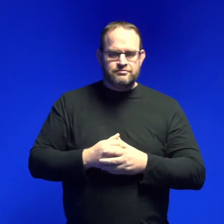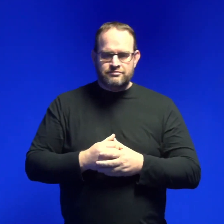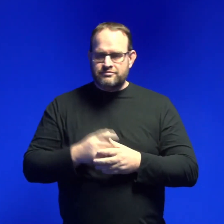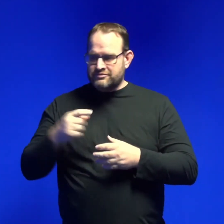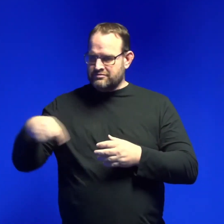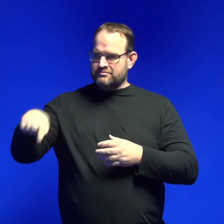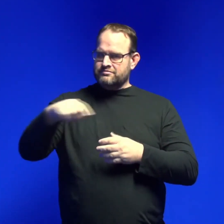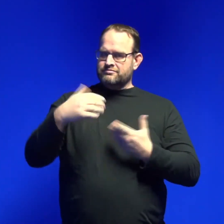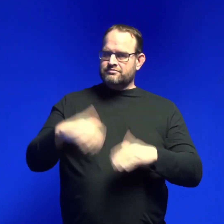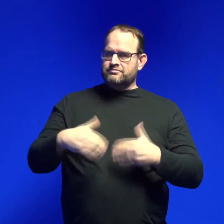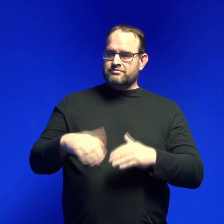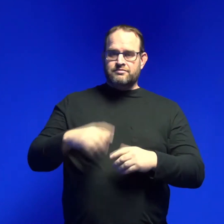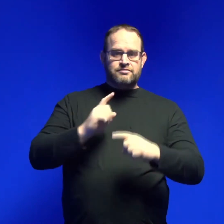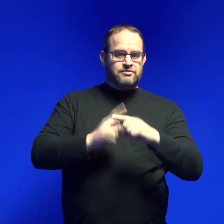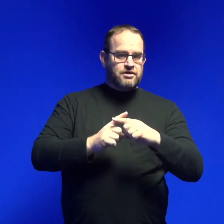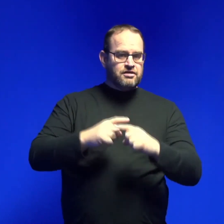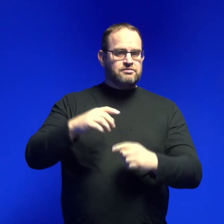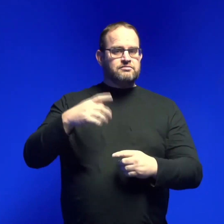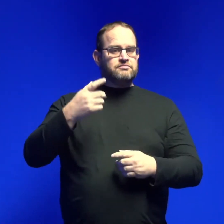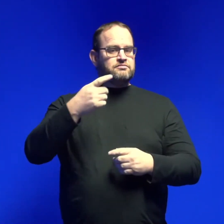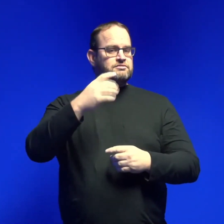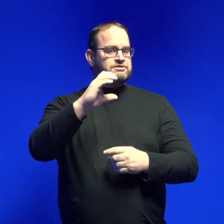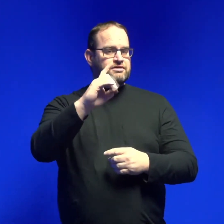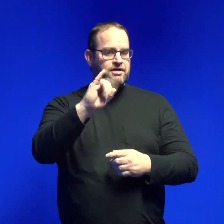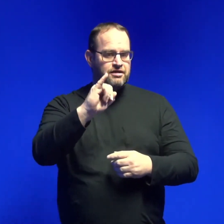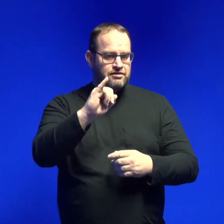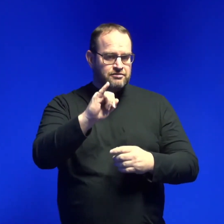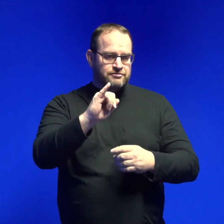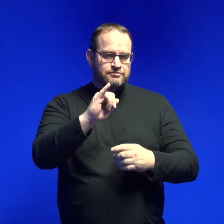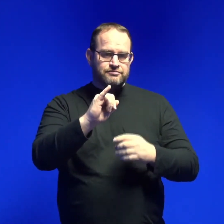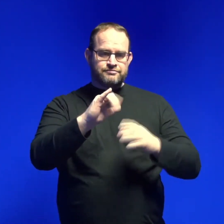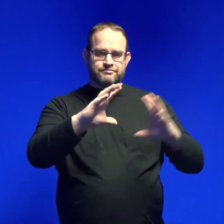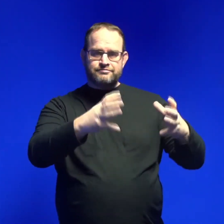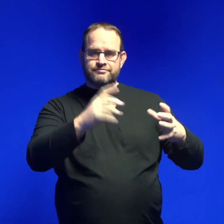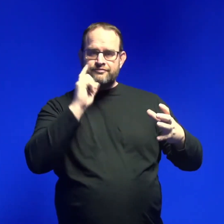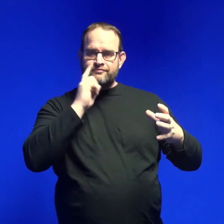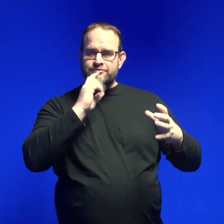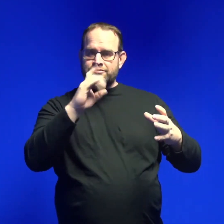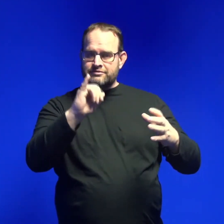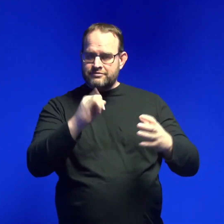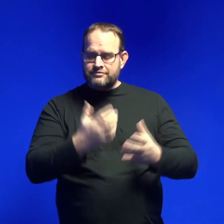There is potential for rich data to be collected from these individuals along with the Certified Deaf Interpreters.